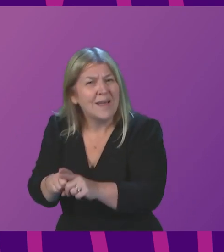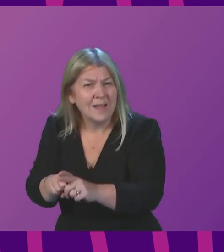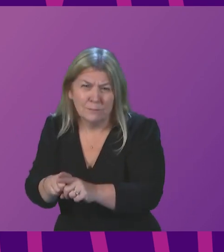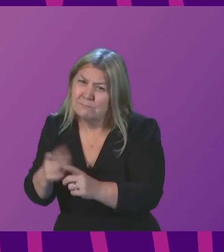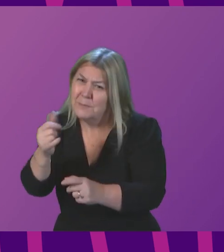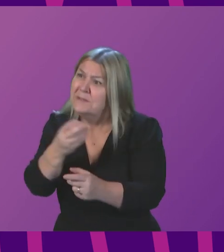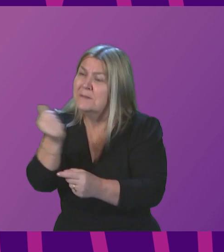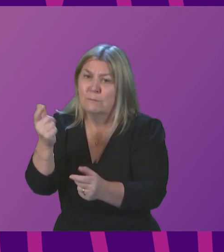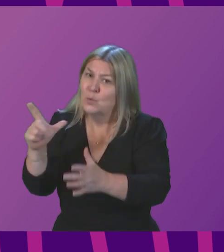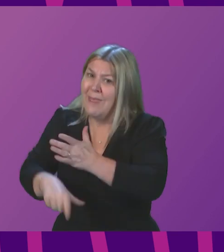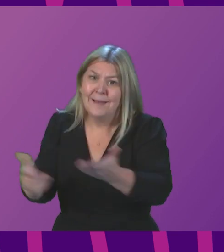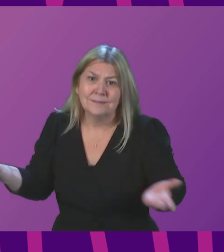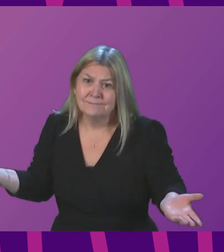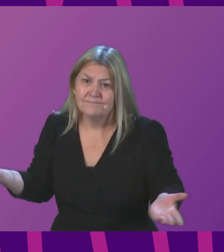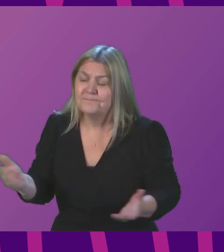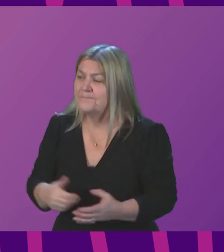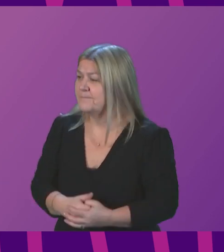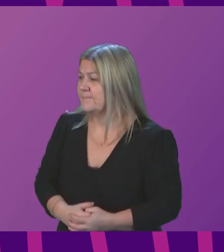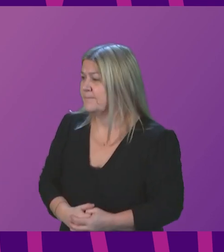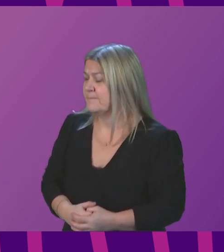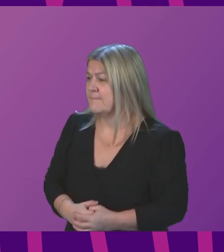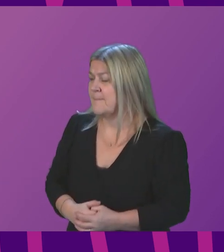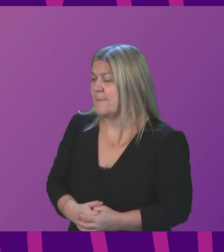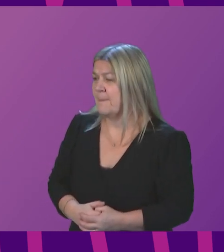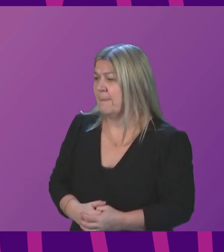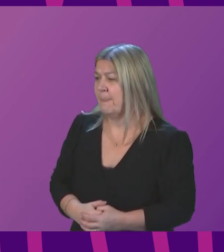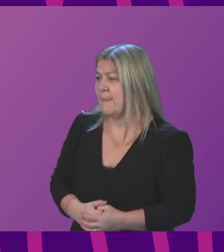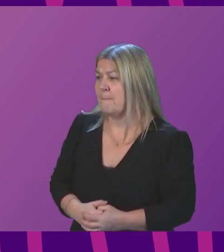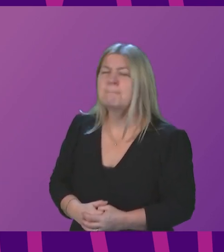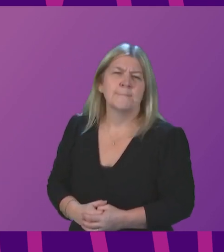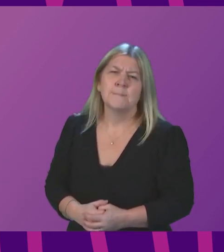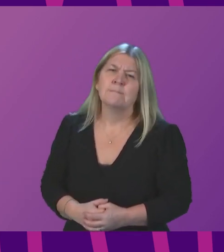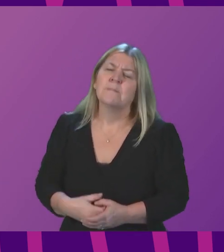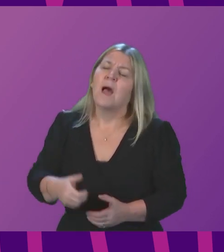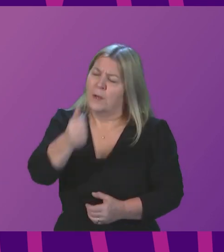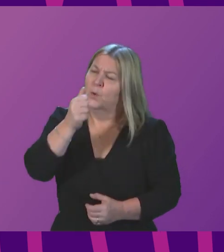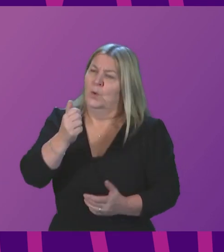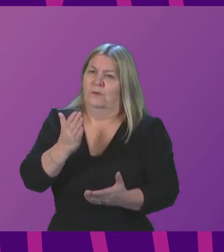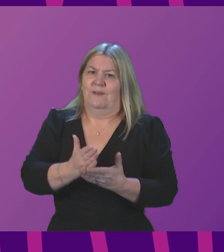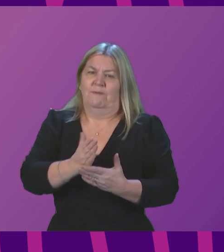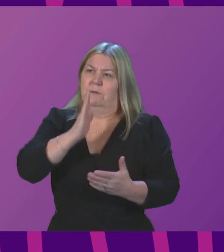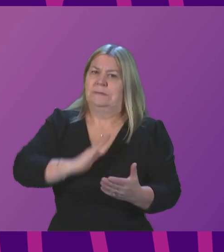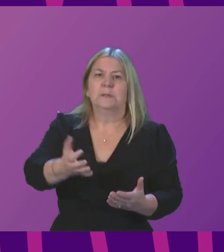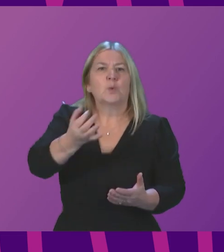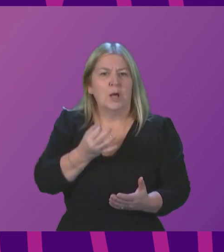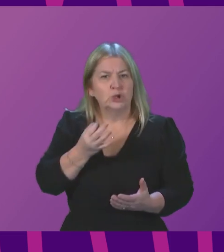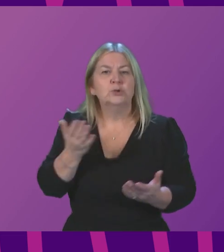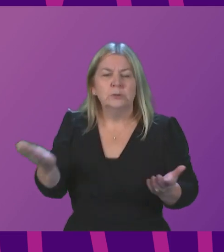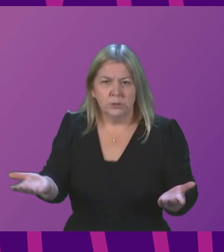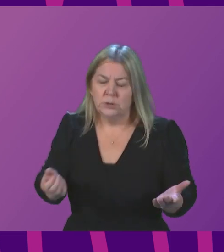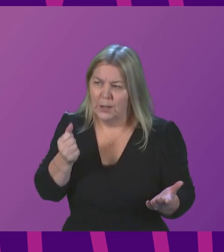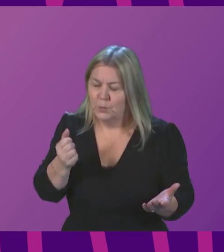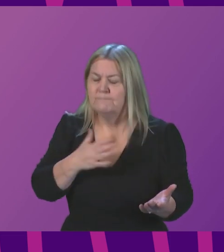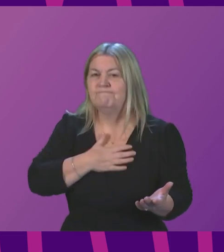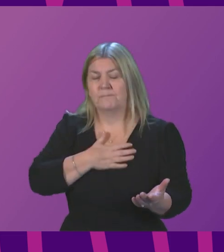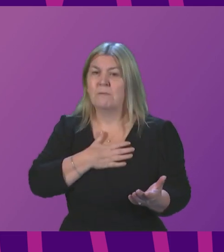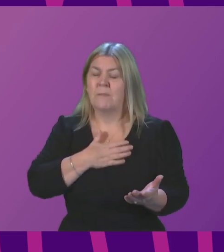That is one of the most serious questions that is being posed to us all right now, and